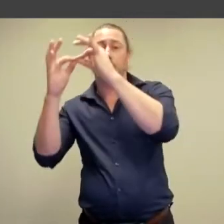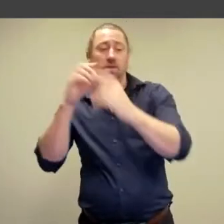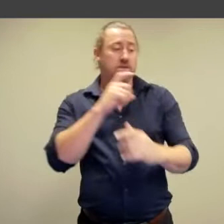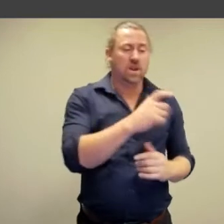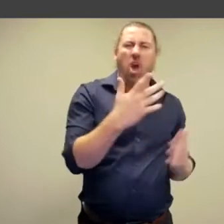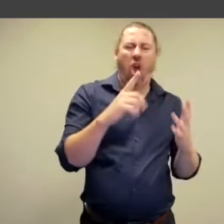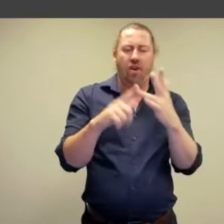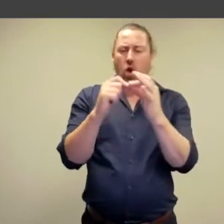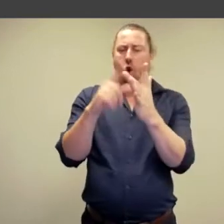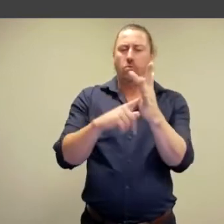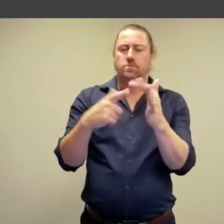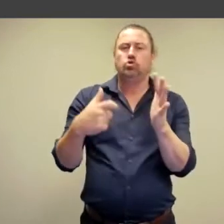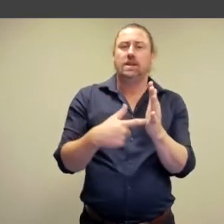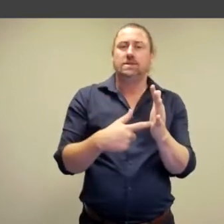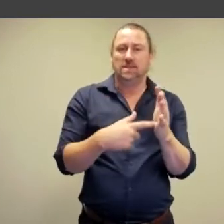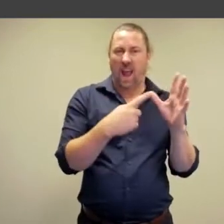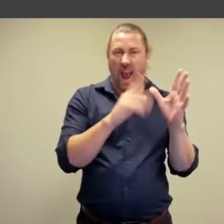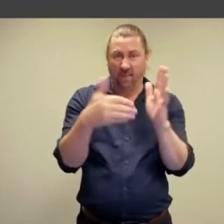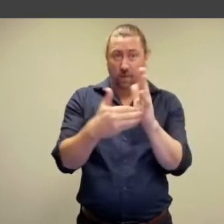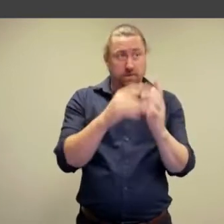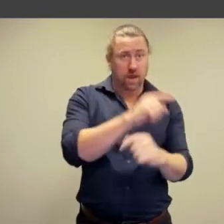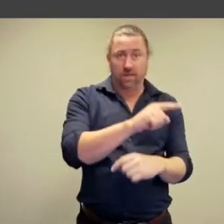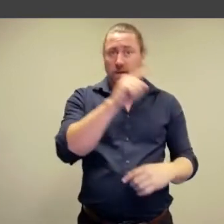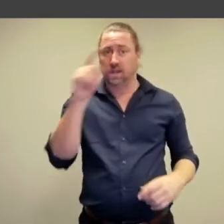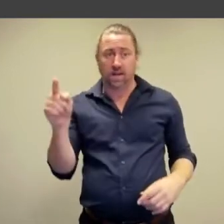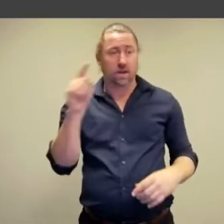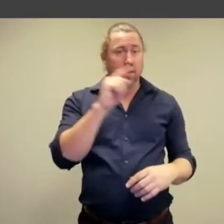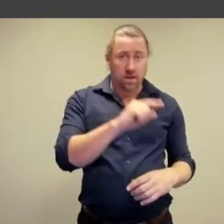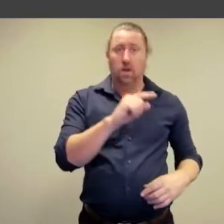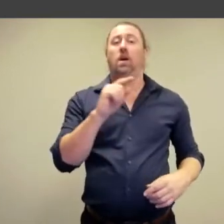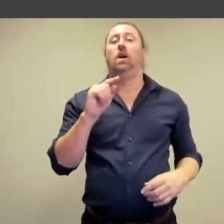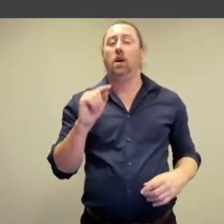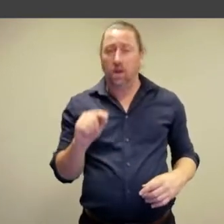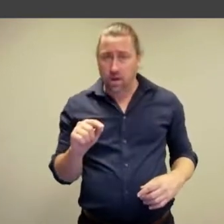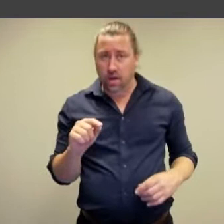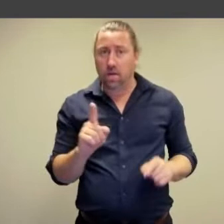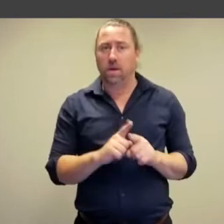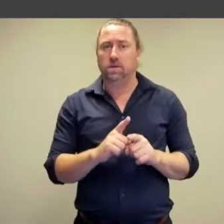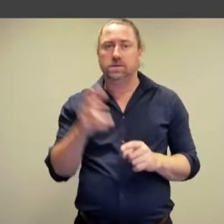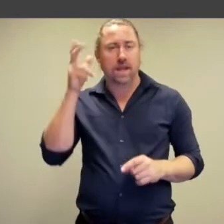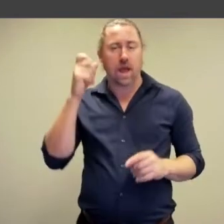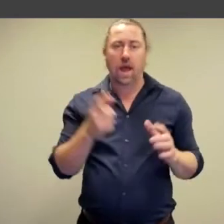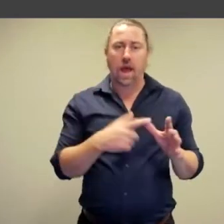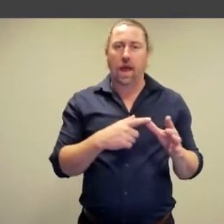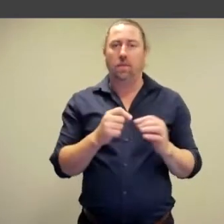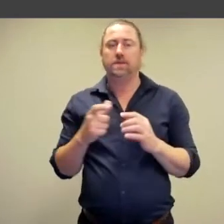which Martha Rosler presents is also an